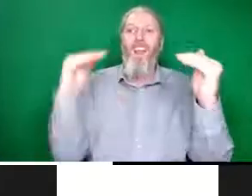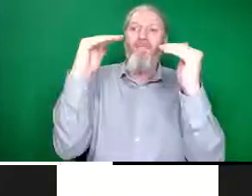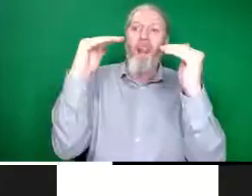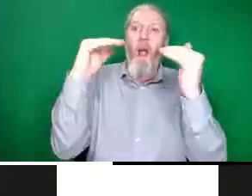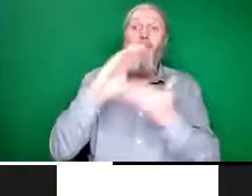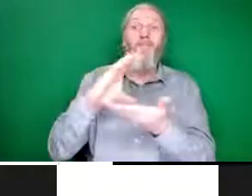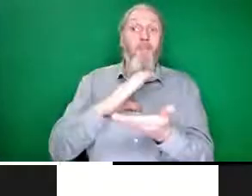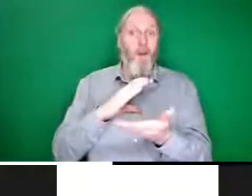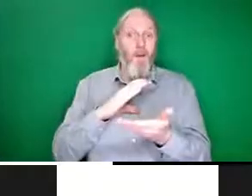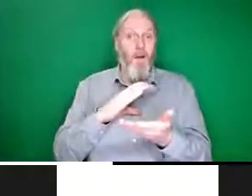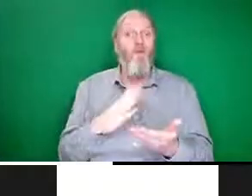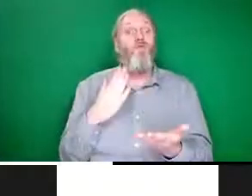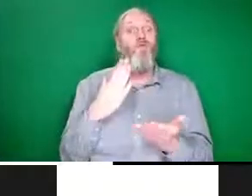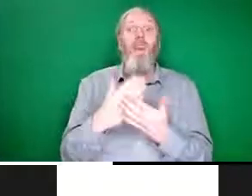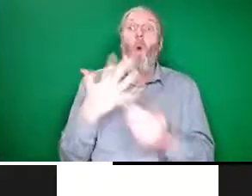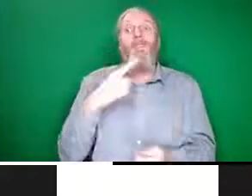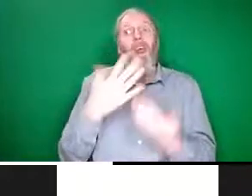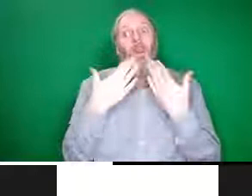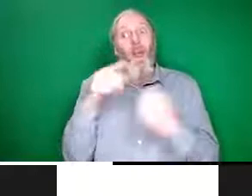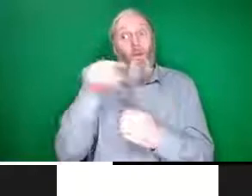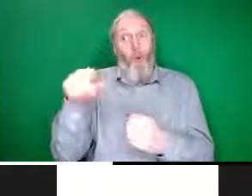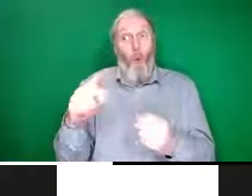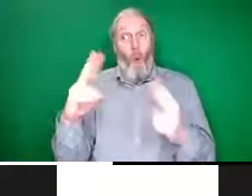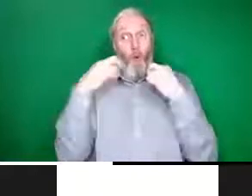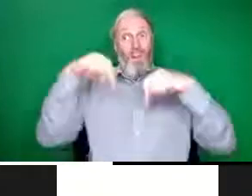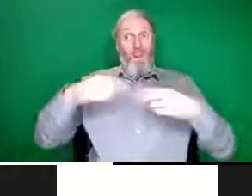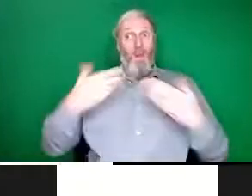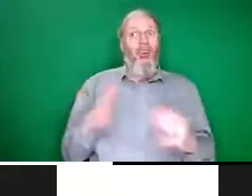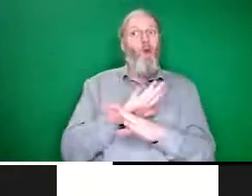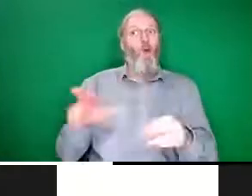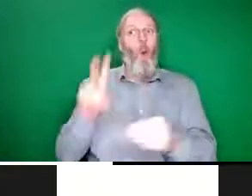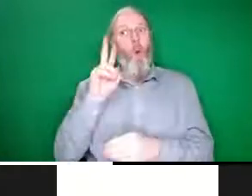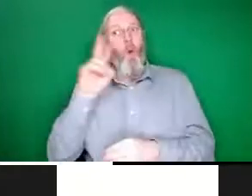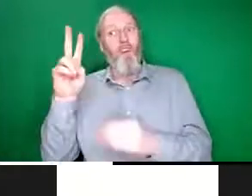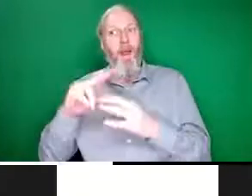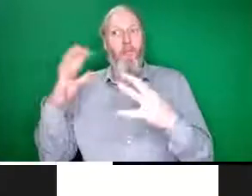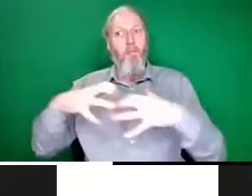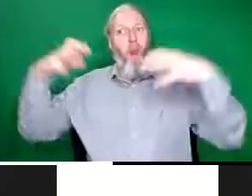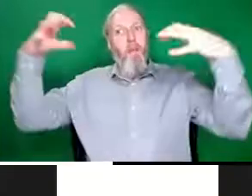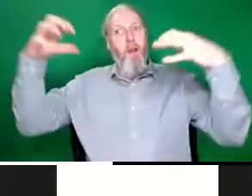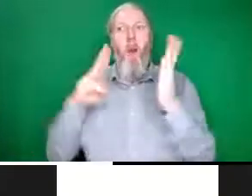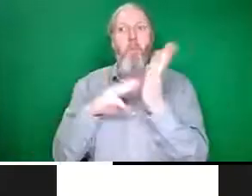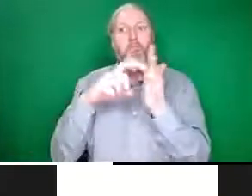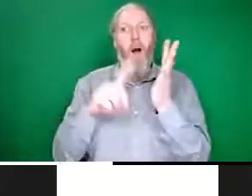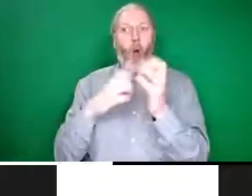of austerity, what that's done to our high streets and town centres and, obviously, more recently the impacts